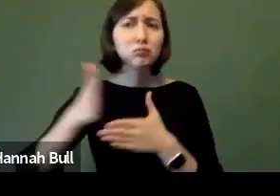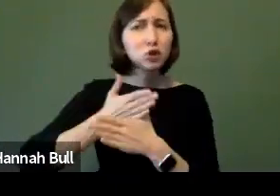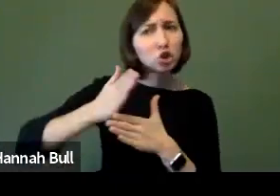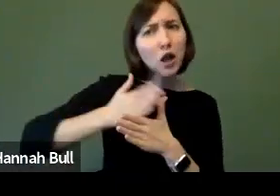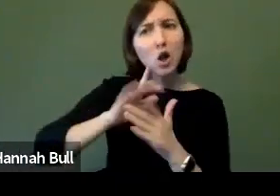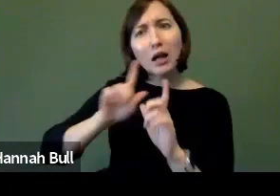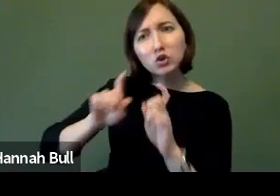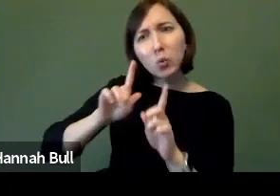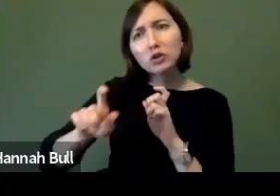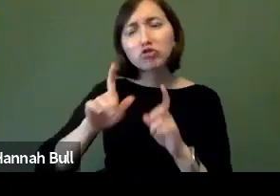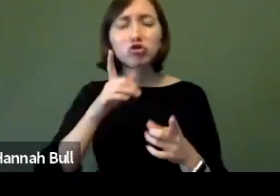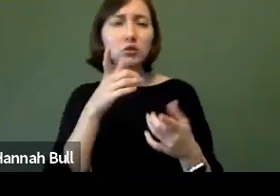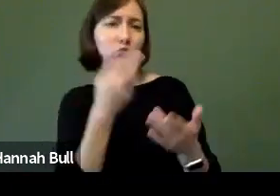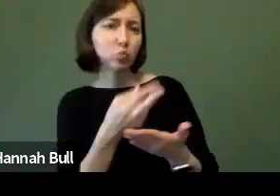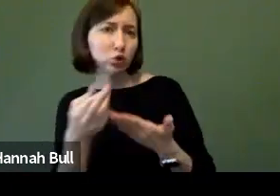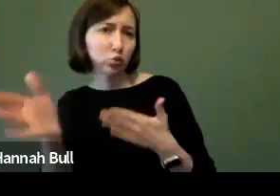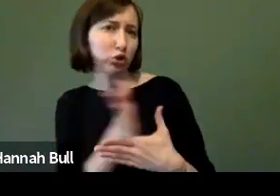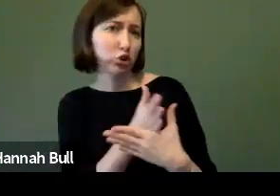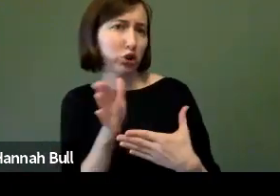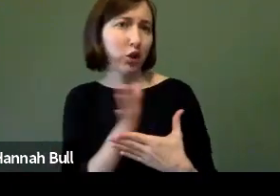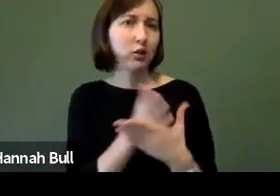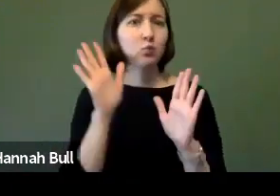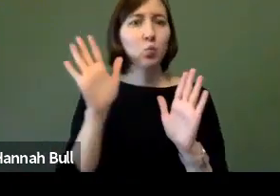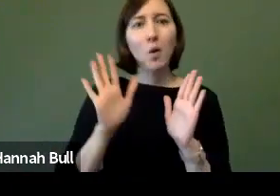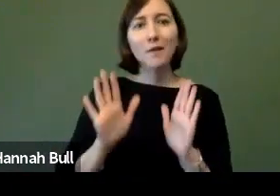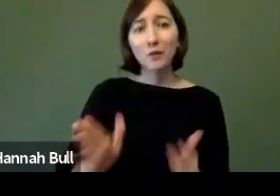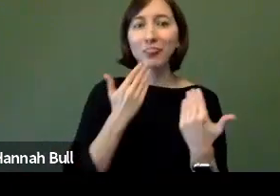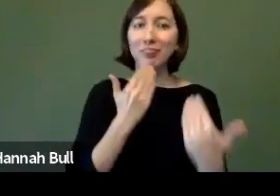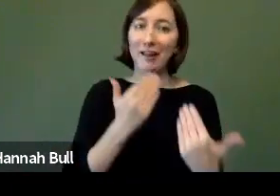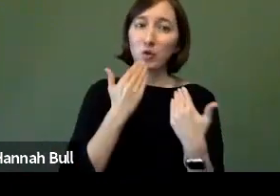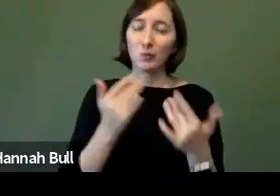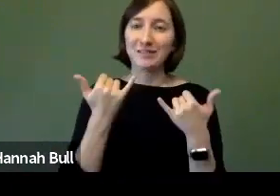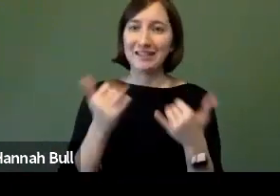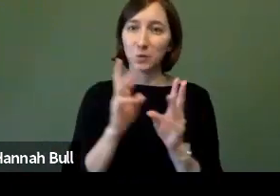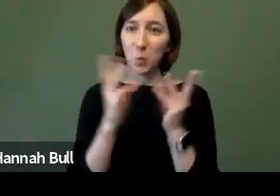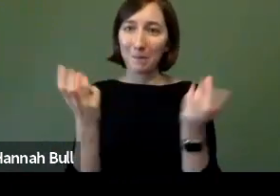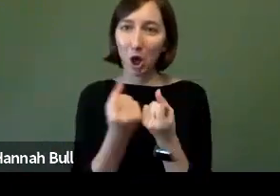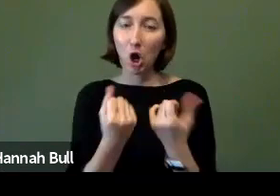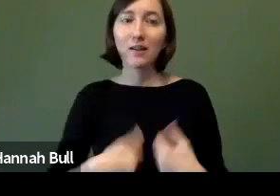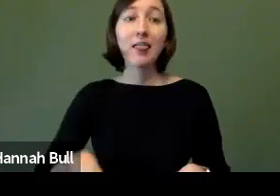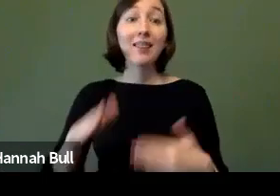and sharing comments to everyone in the chat in today's webinar. Just want to thank our presenters.